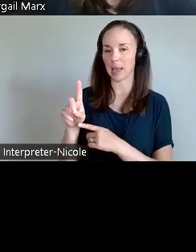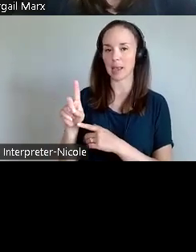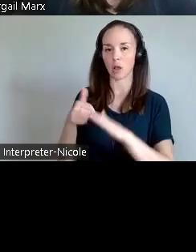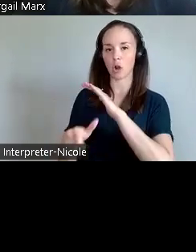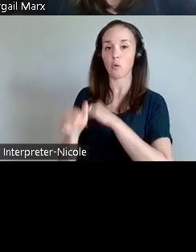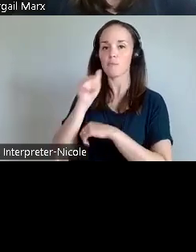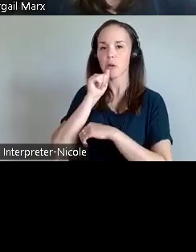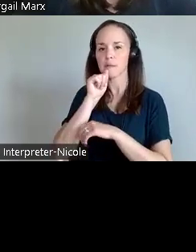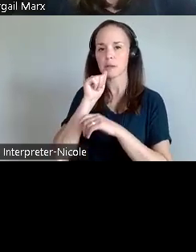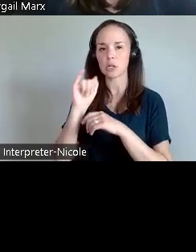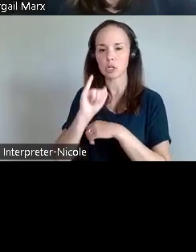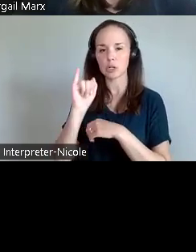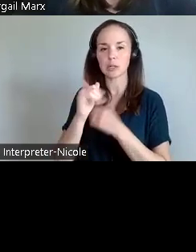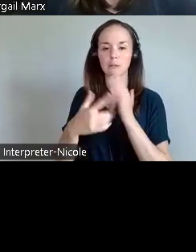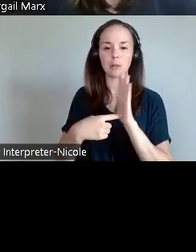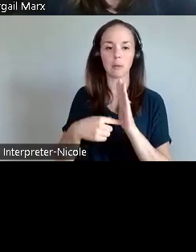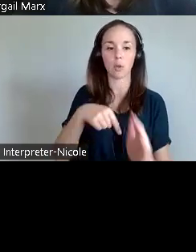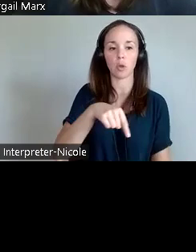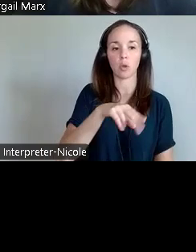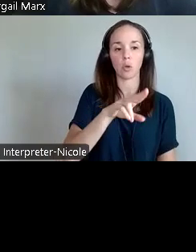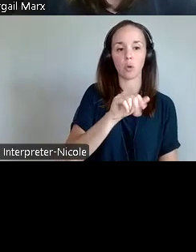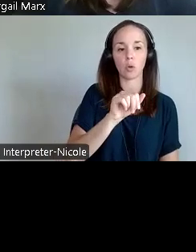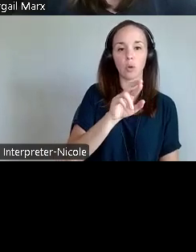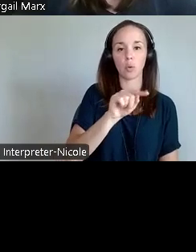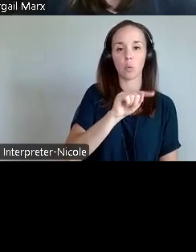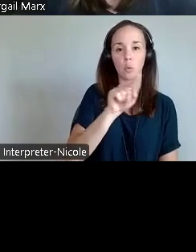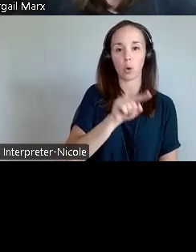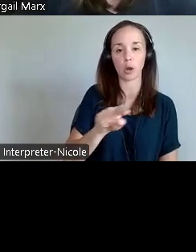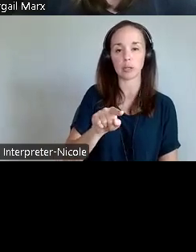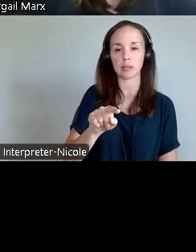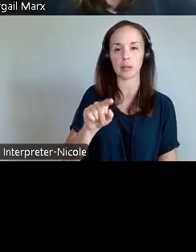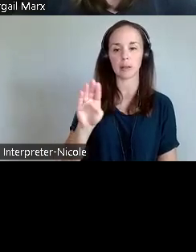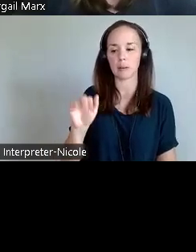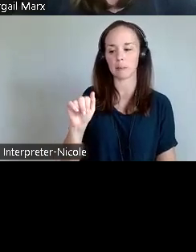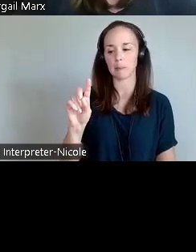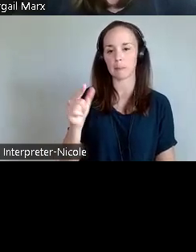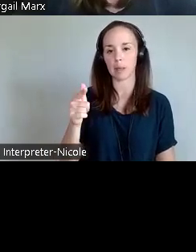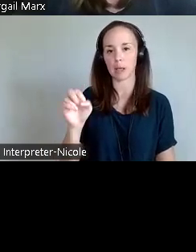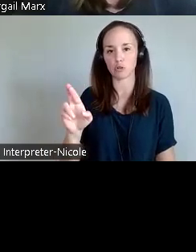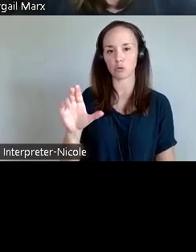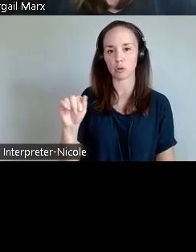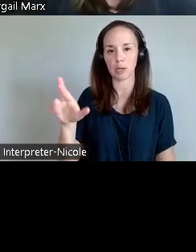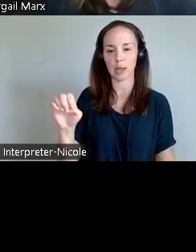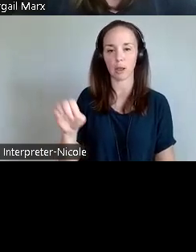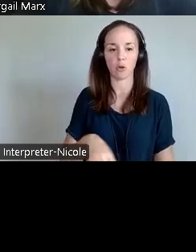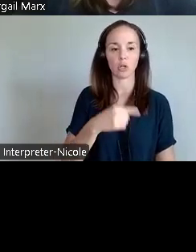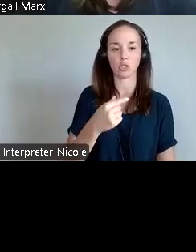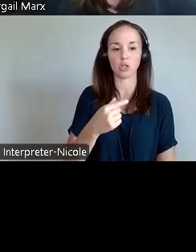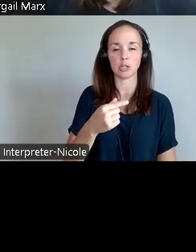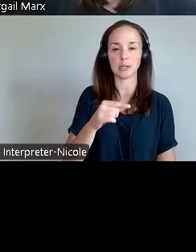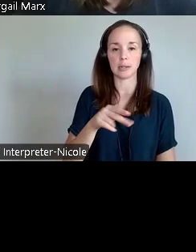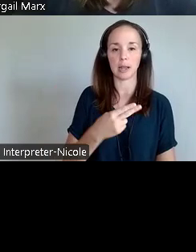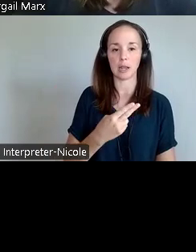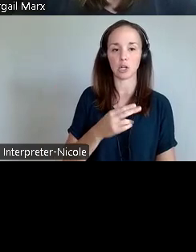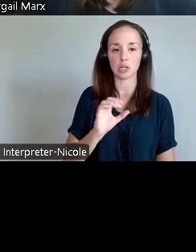you'll see someone has Quartz BadgerCare or GHC BadgerCare f a private insurance like that is